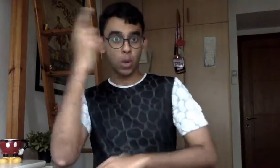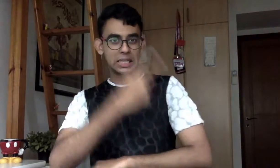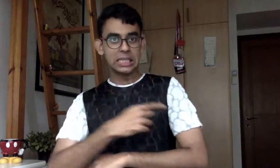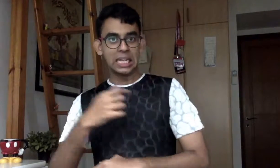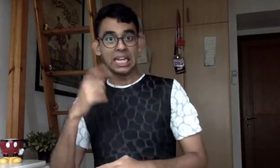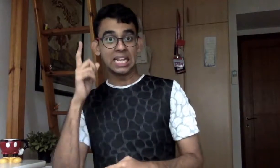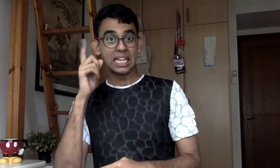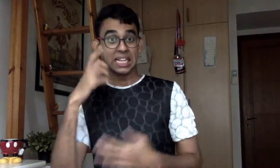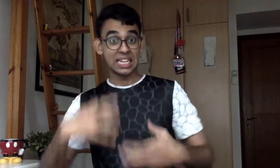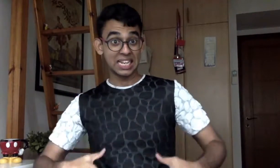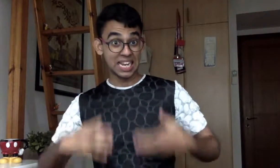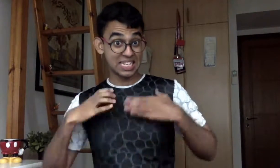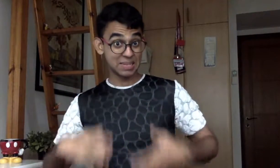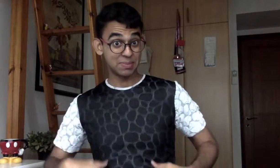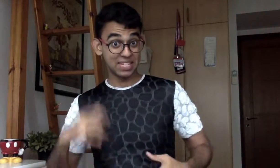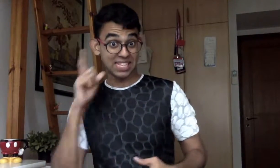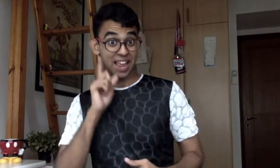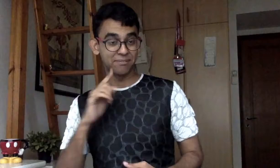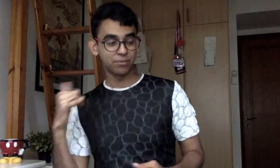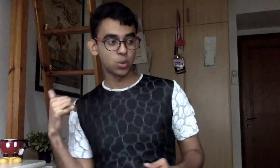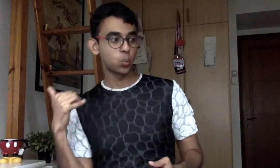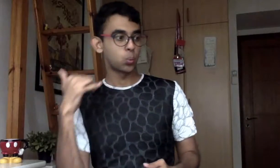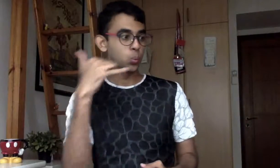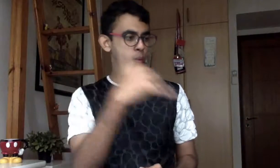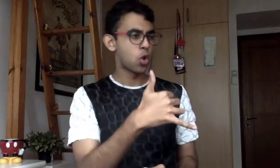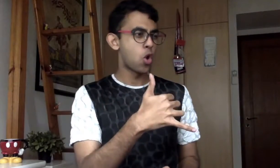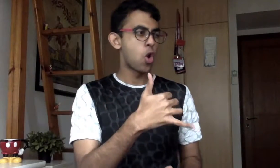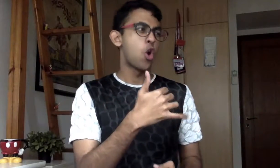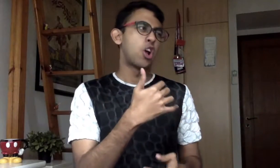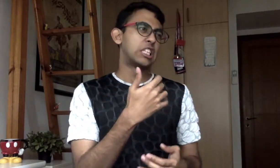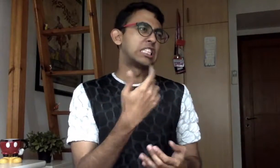Then, one day, a Deaf customer went to the restaurant